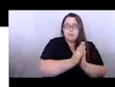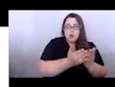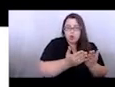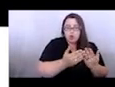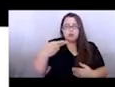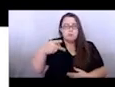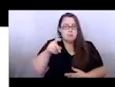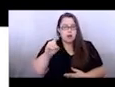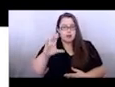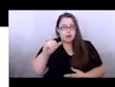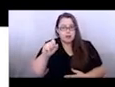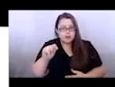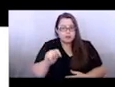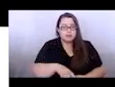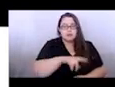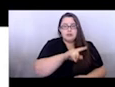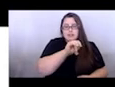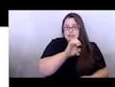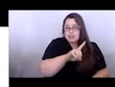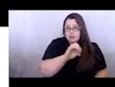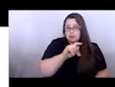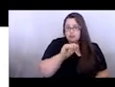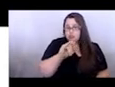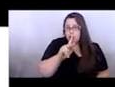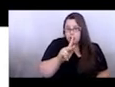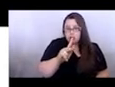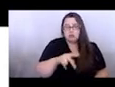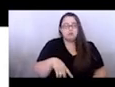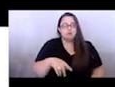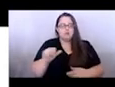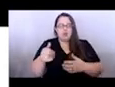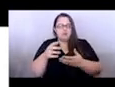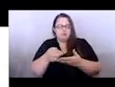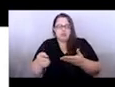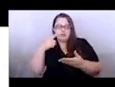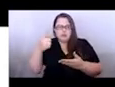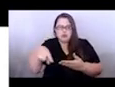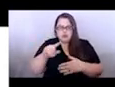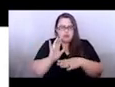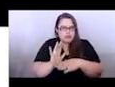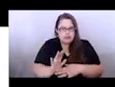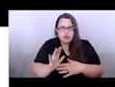some websites, just for the resources for you. This will also be pasted on the chat.